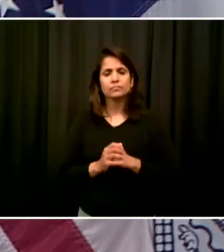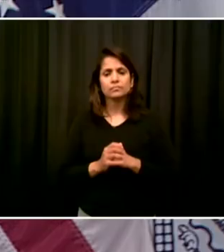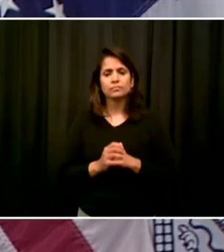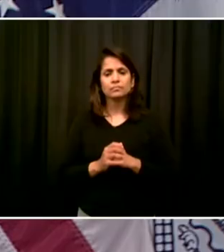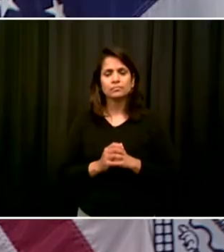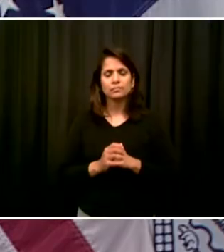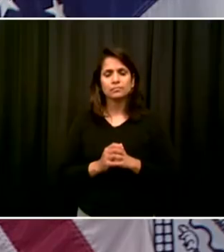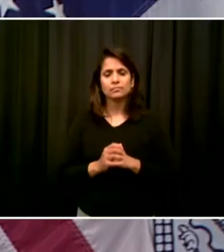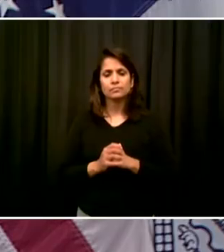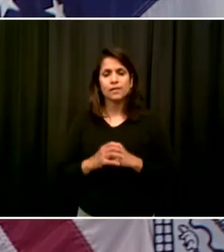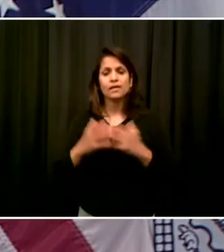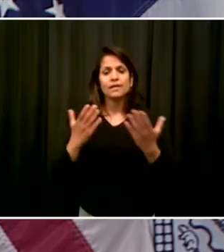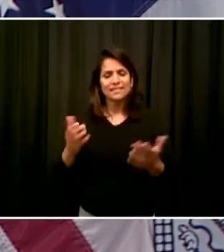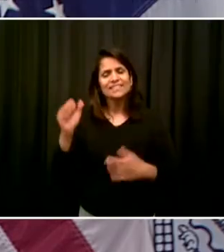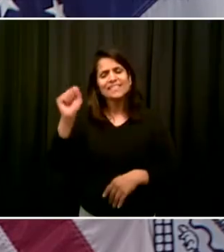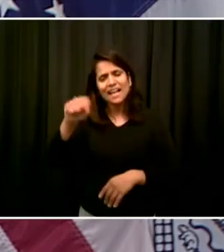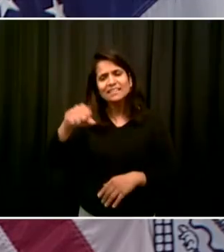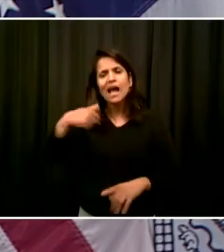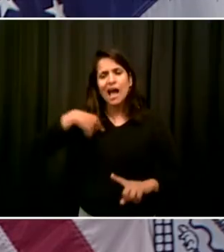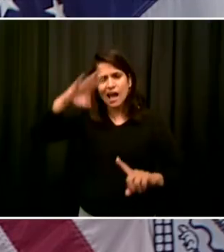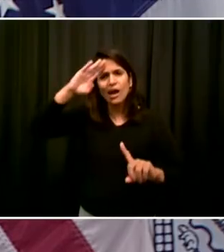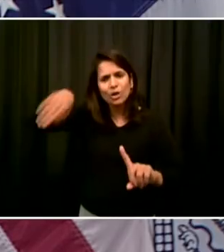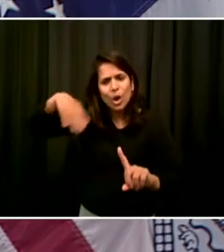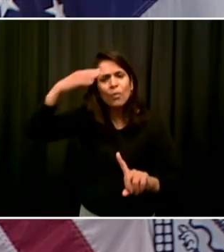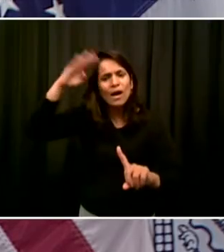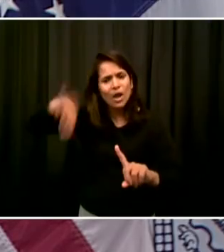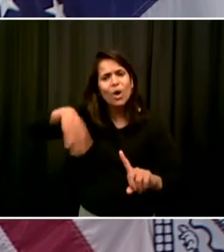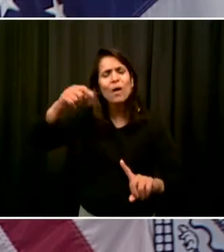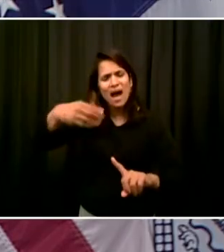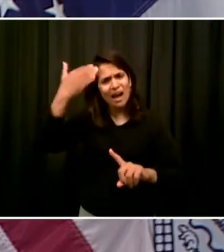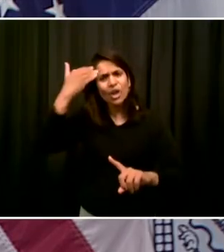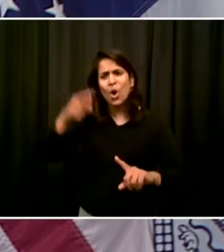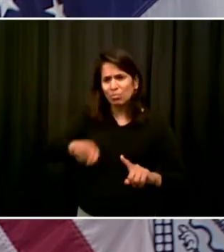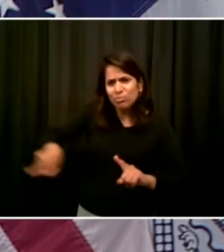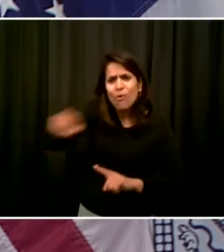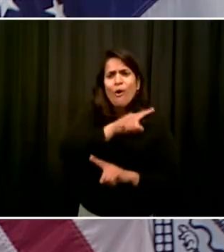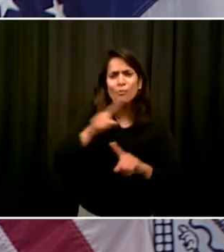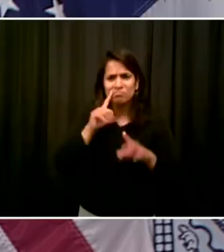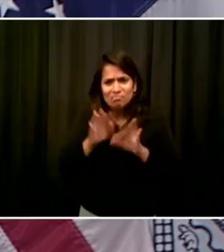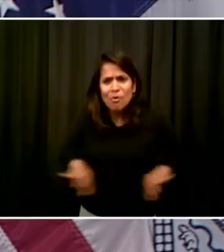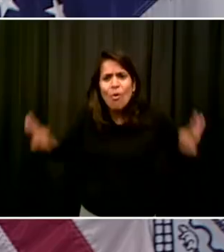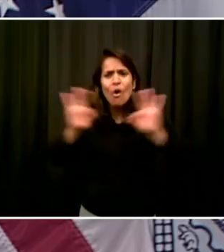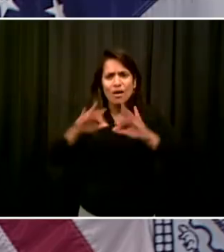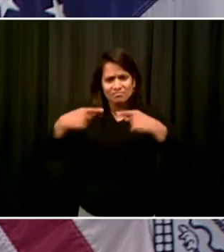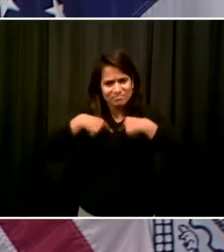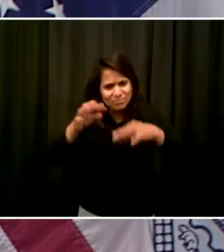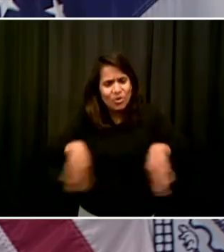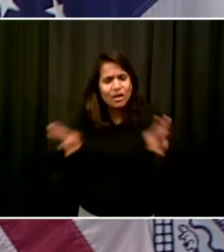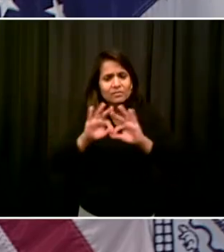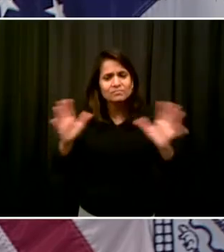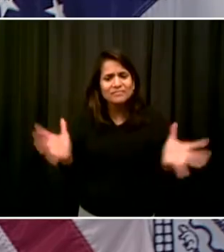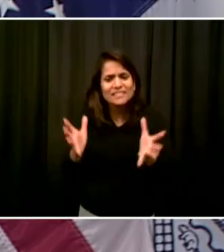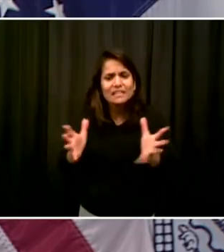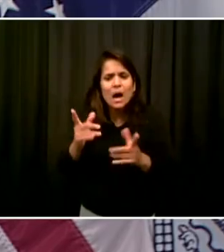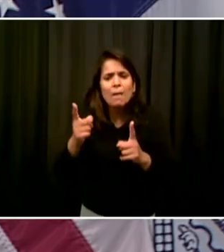LOT TO INVEST IN NONPROFITS. I WILL PUT MY ONMEY WHERE MY MOUTISH FOR